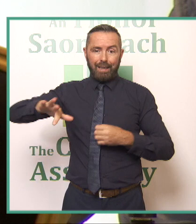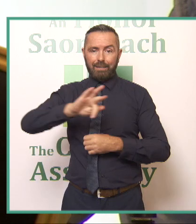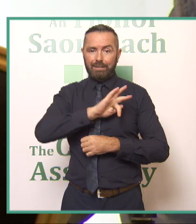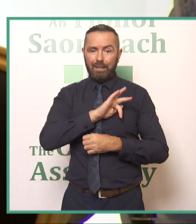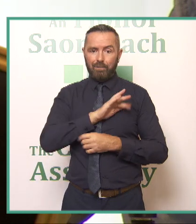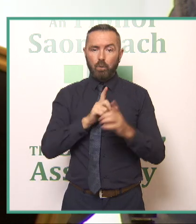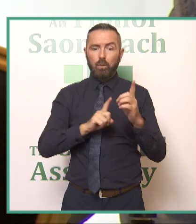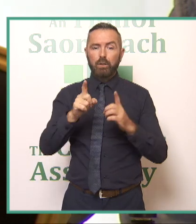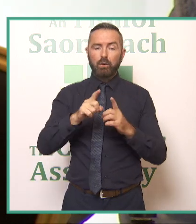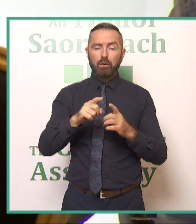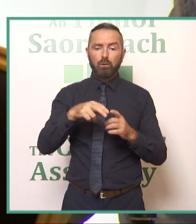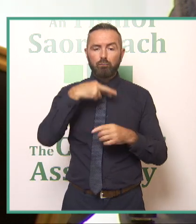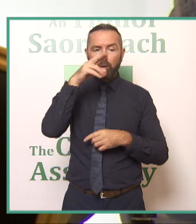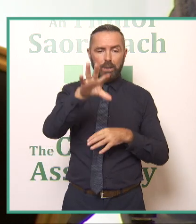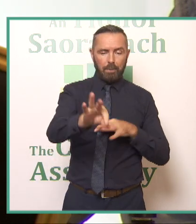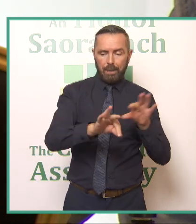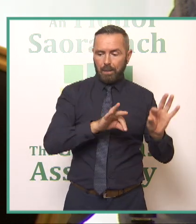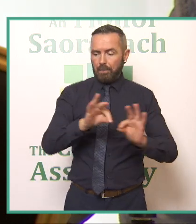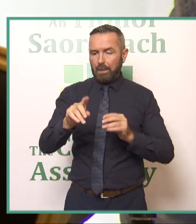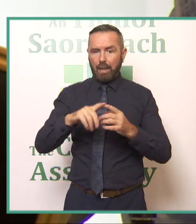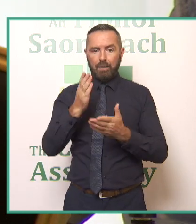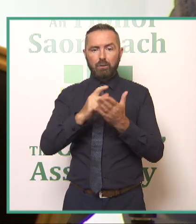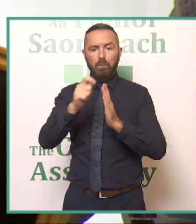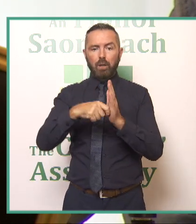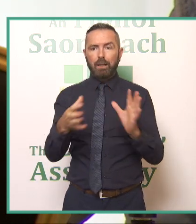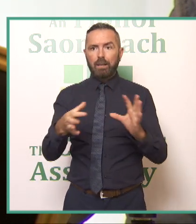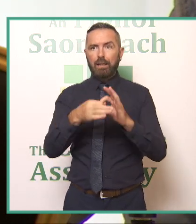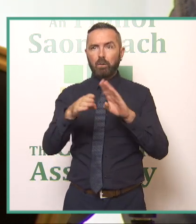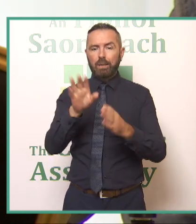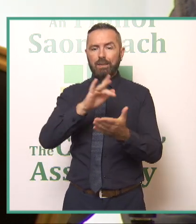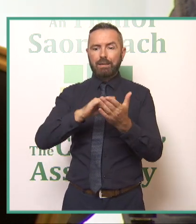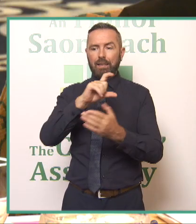and we do some projects and then we Link in with the city council on different projects as well